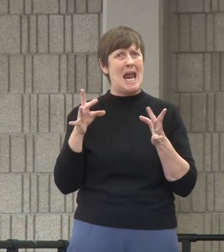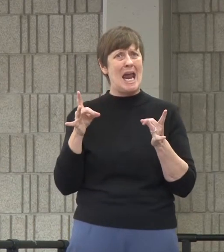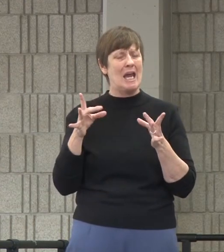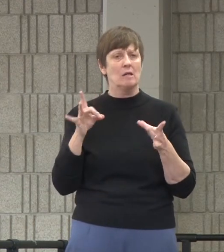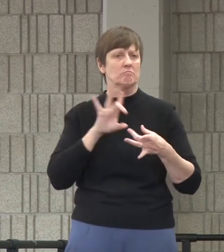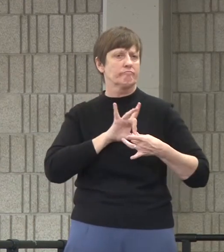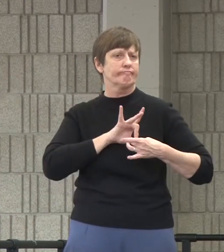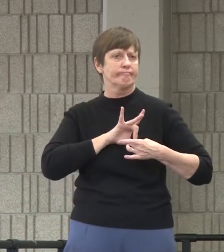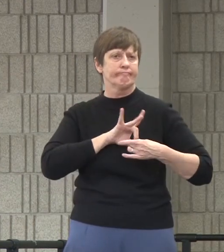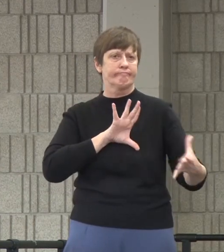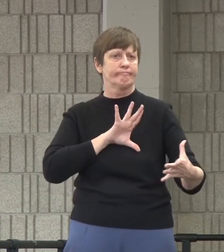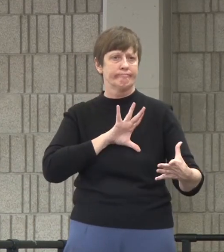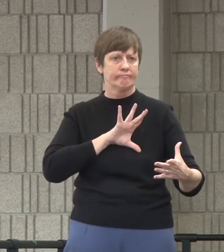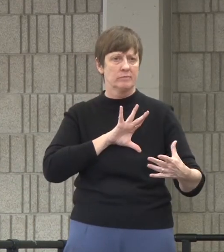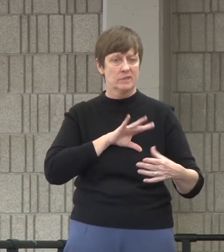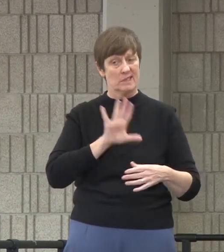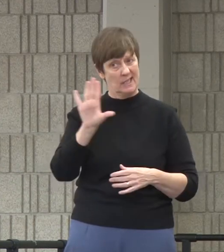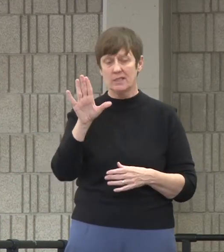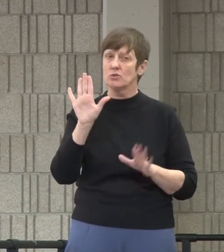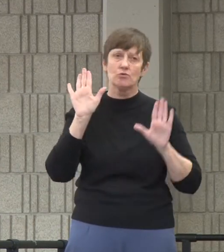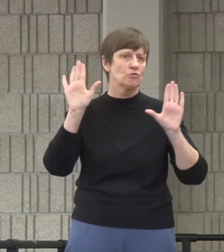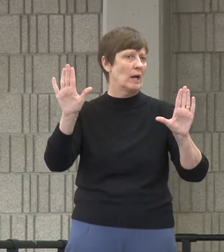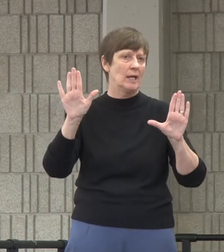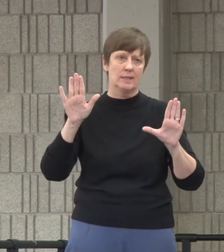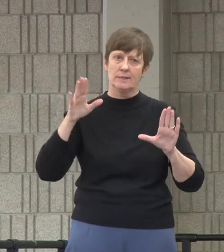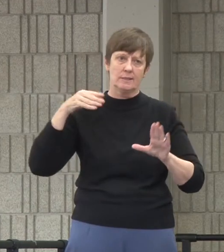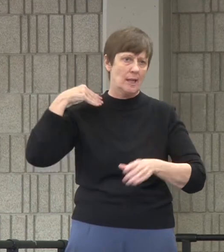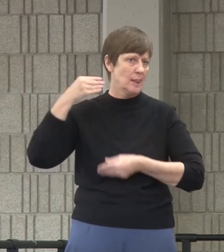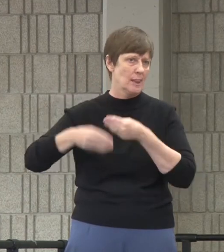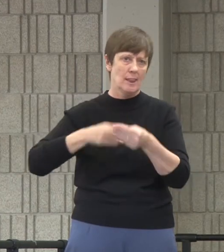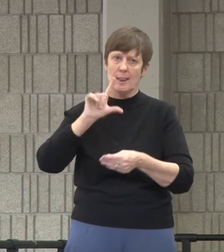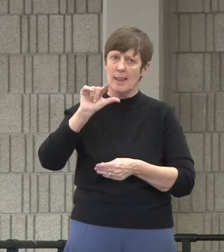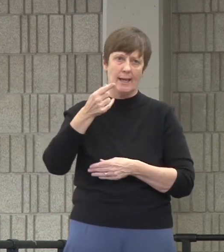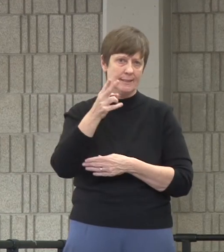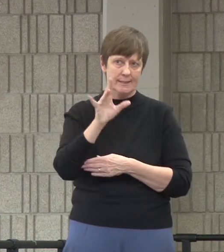This is Dr. King's greatest legacy. He loved us.